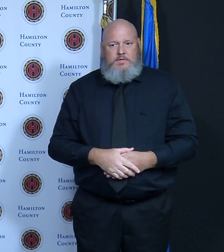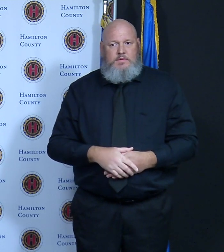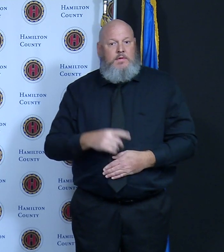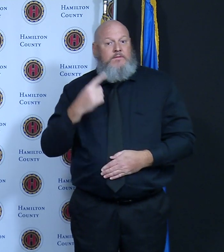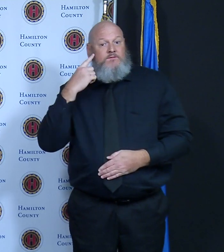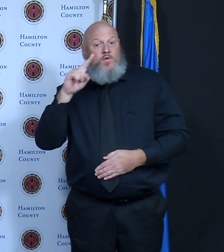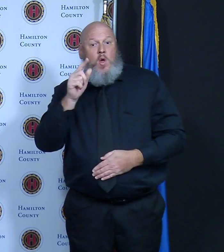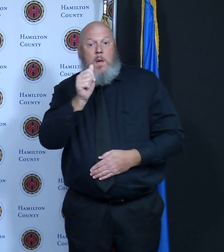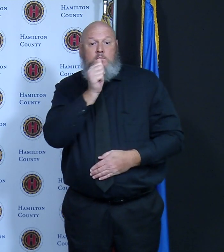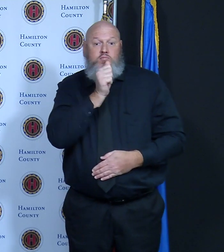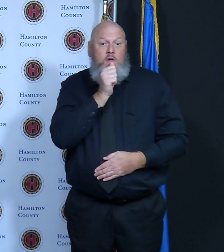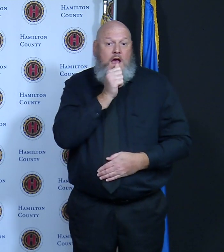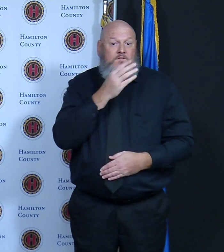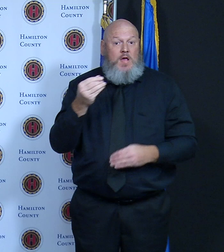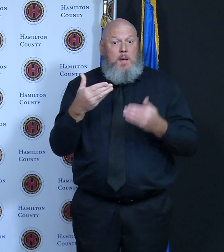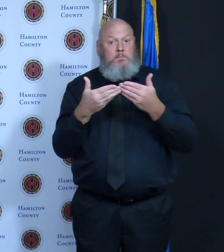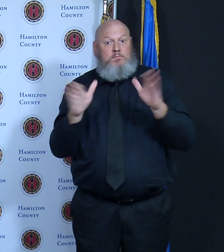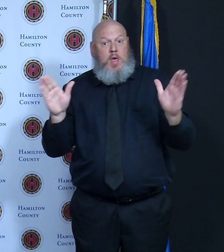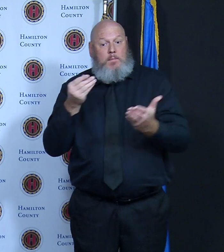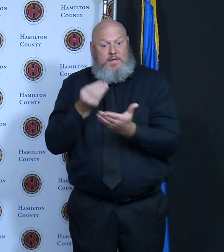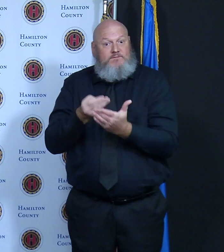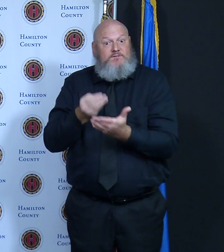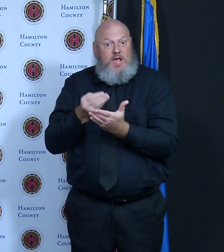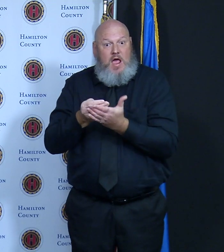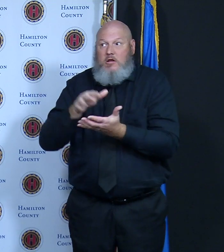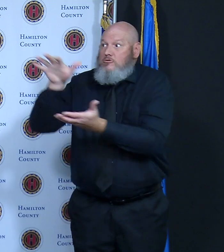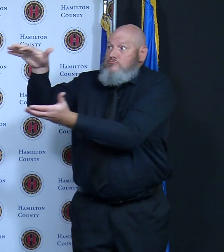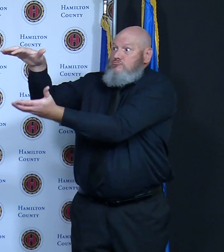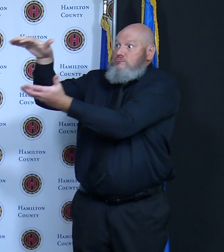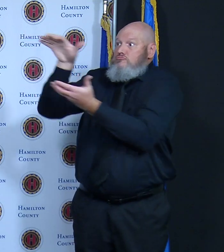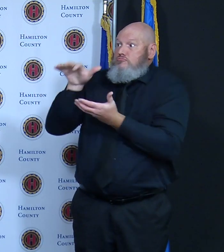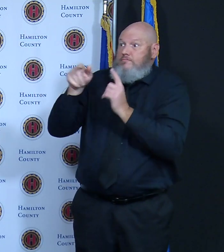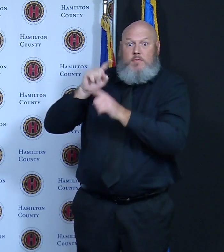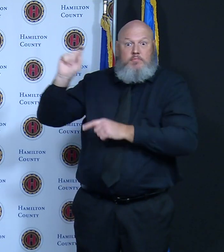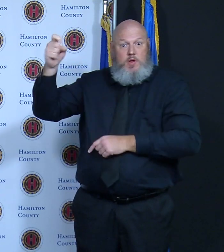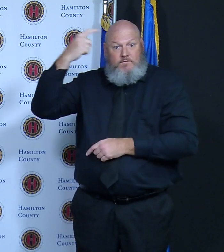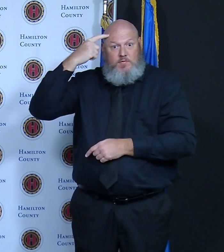the legislature is meeting today my understanding is they are not going to